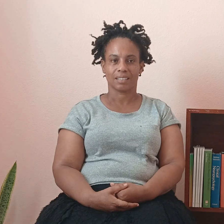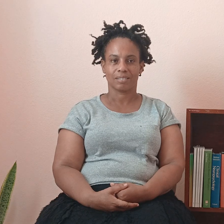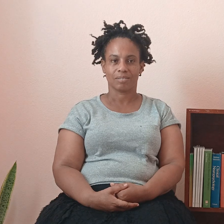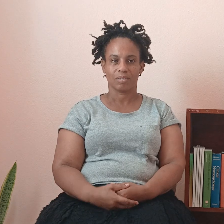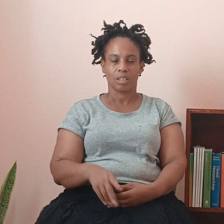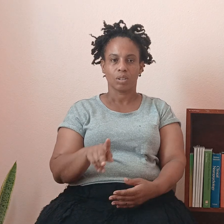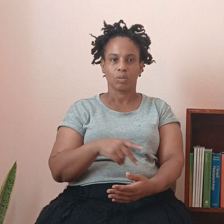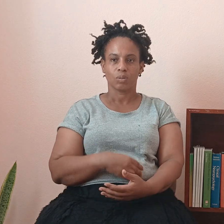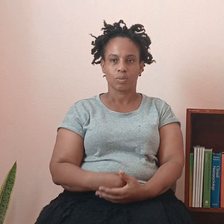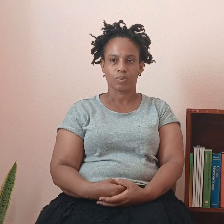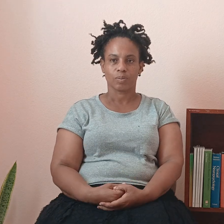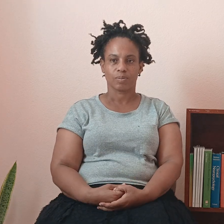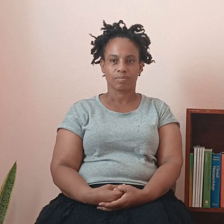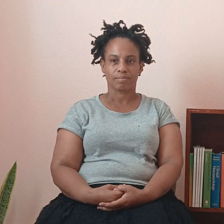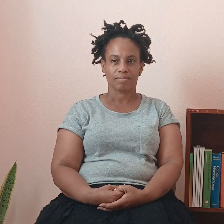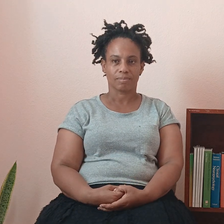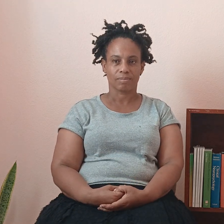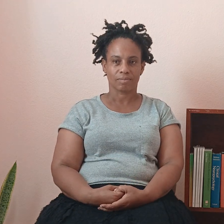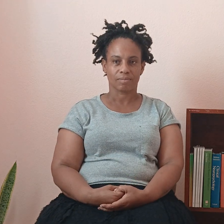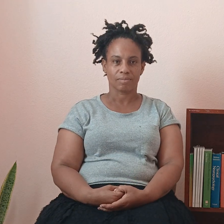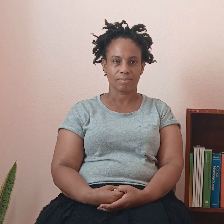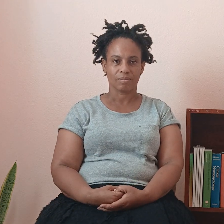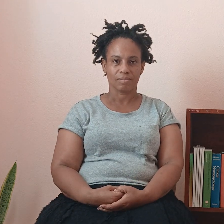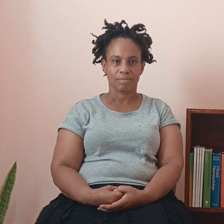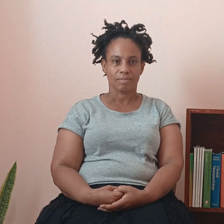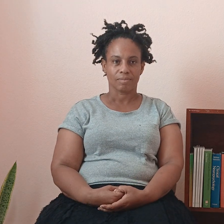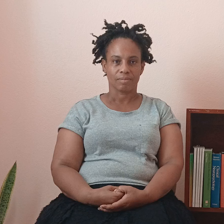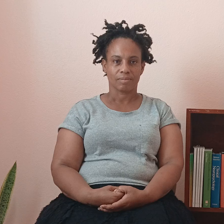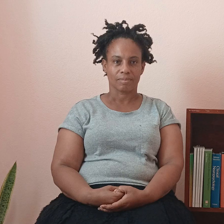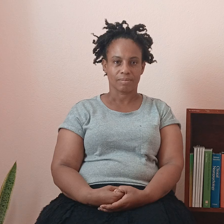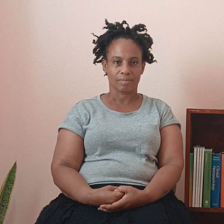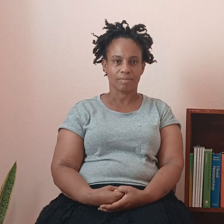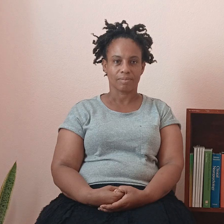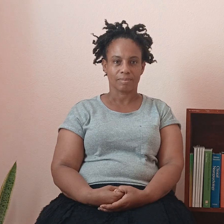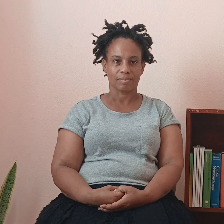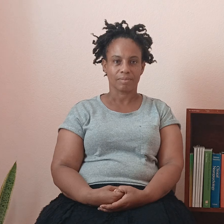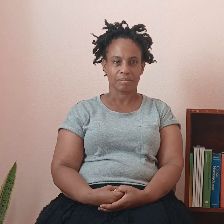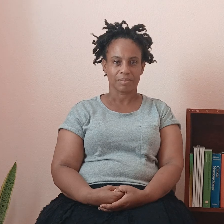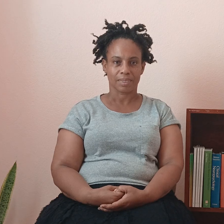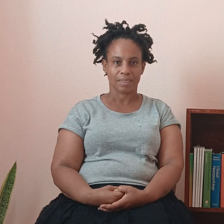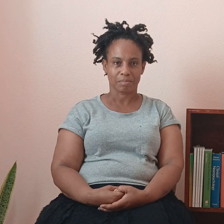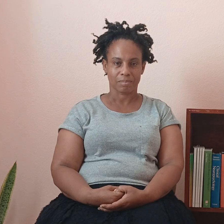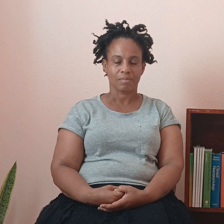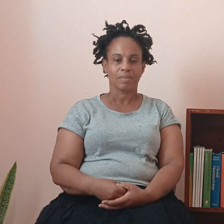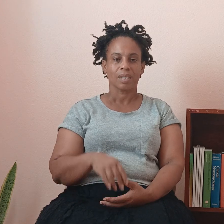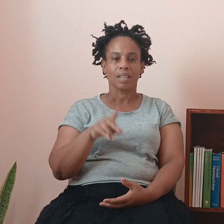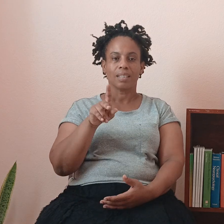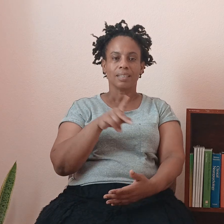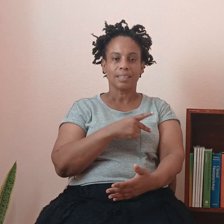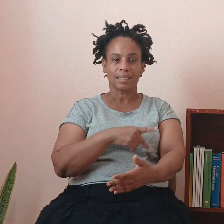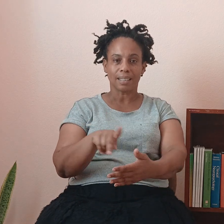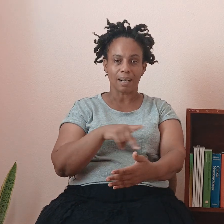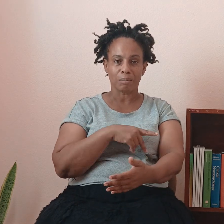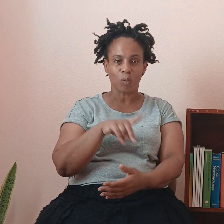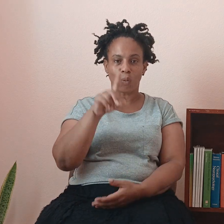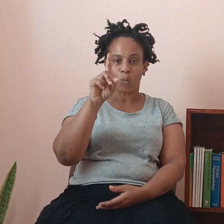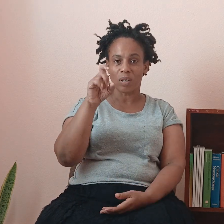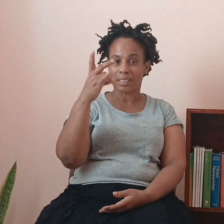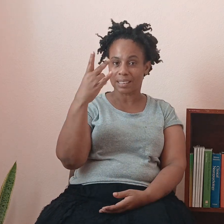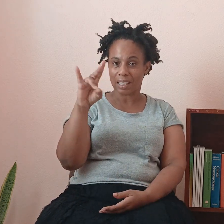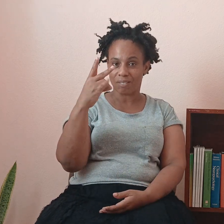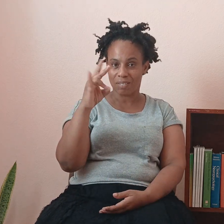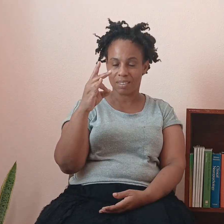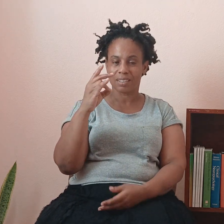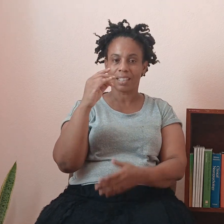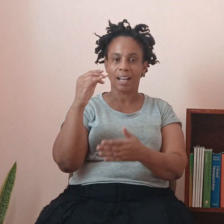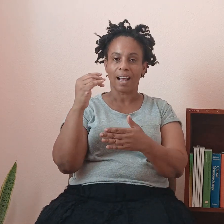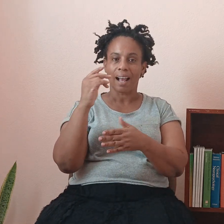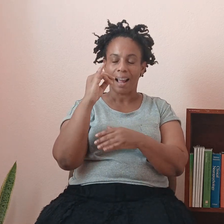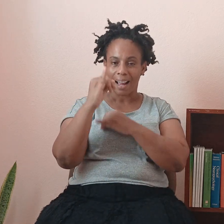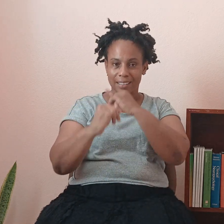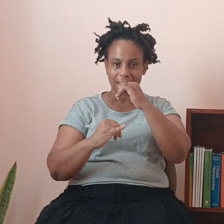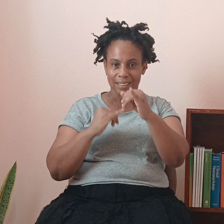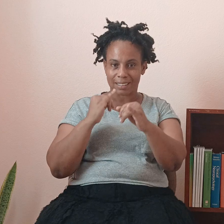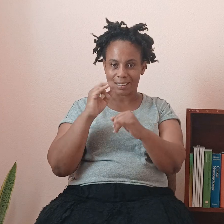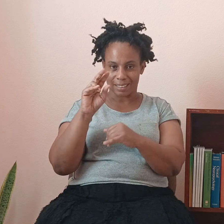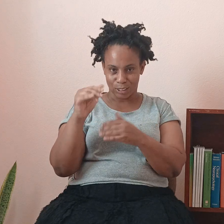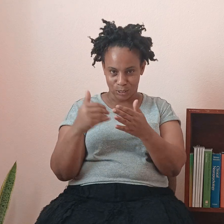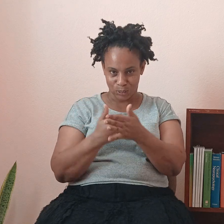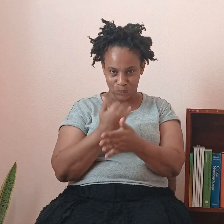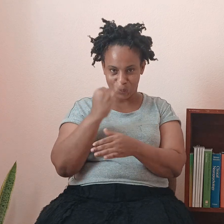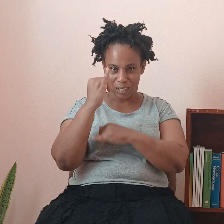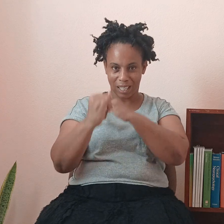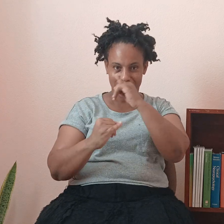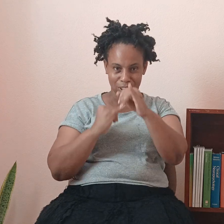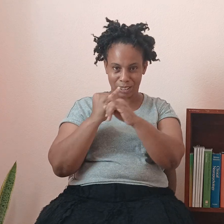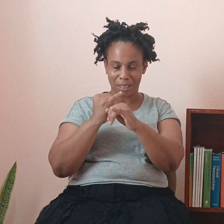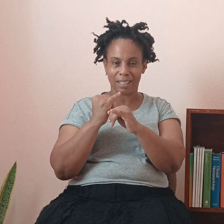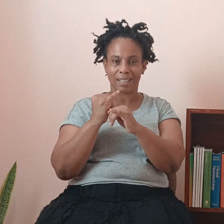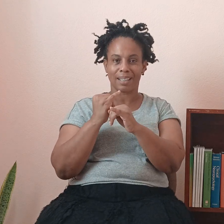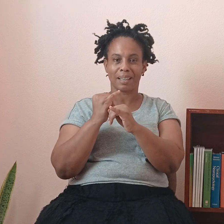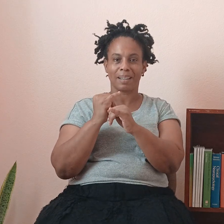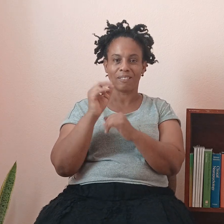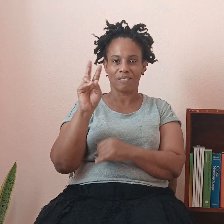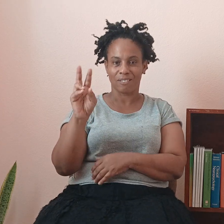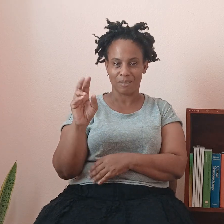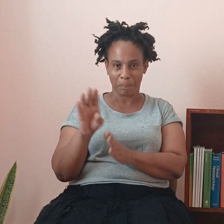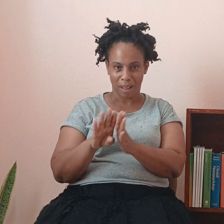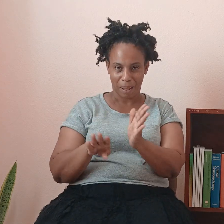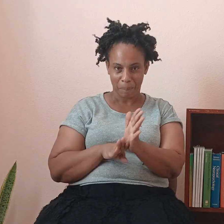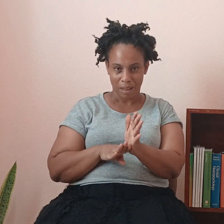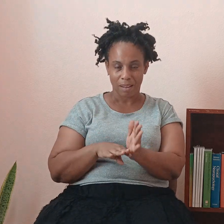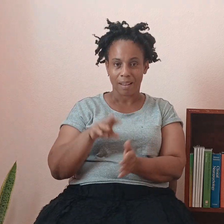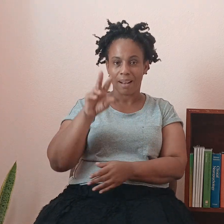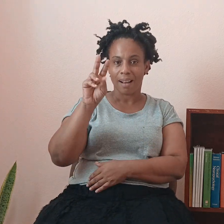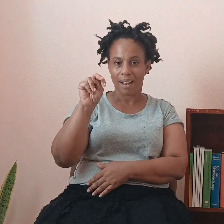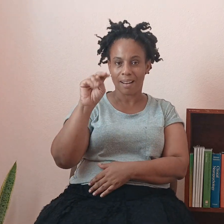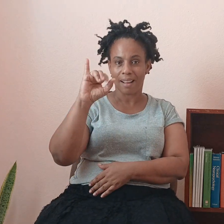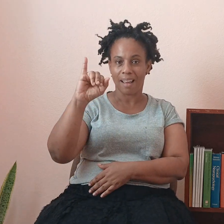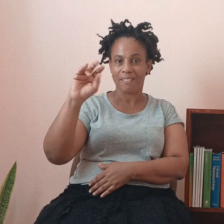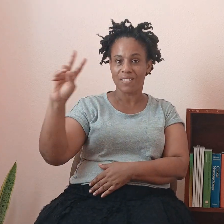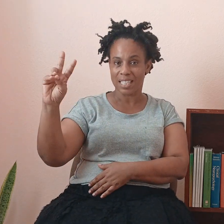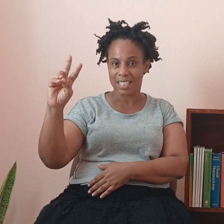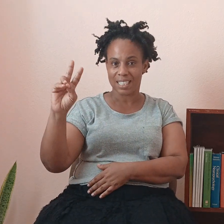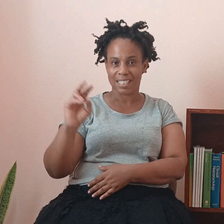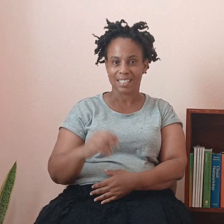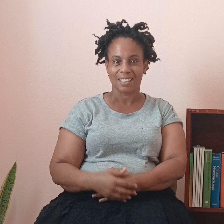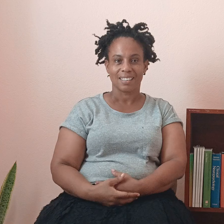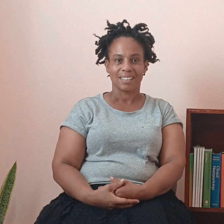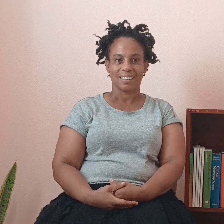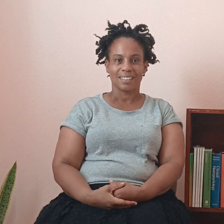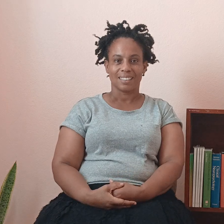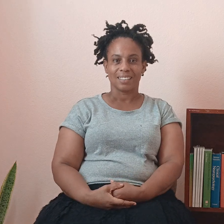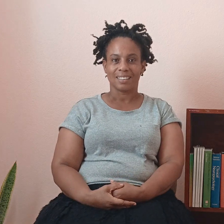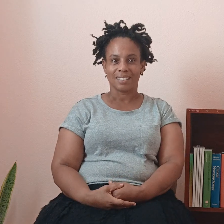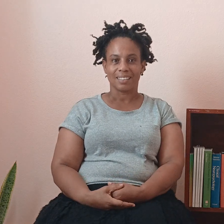Psalm 117 New International Version